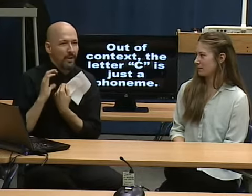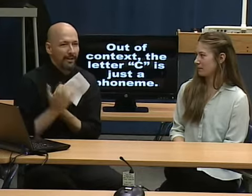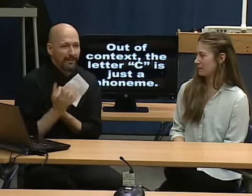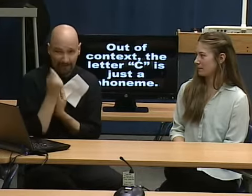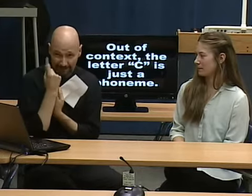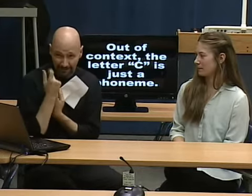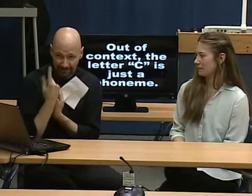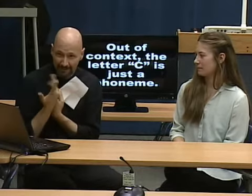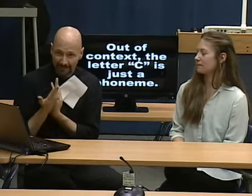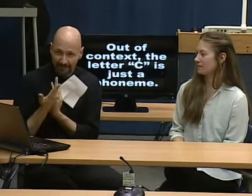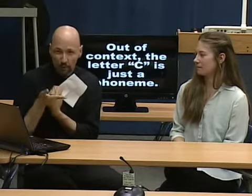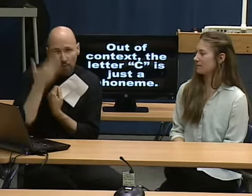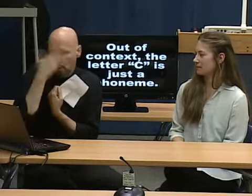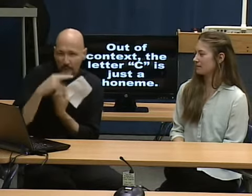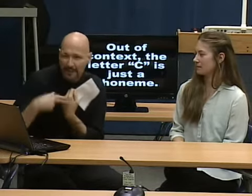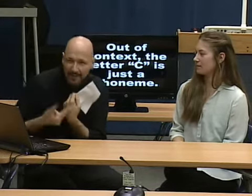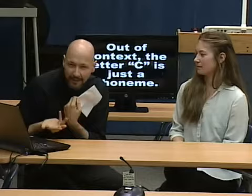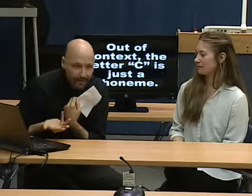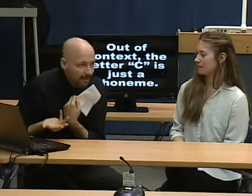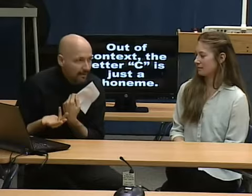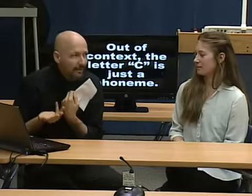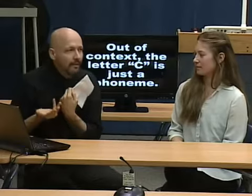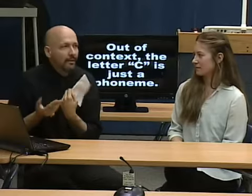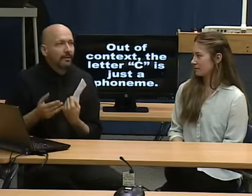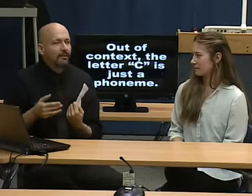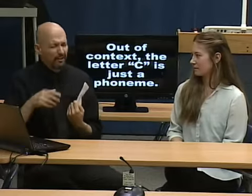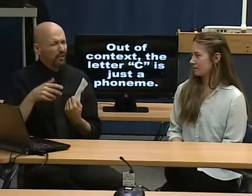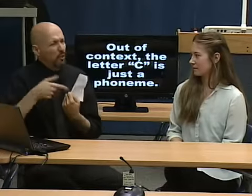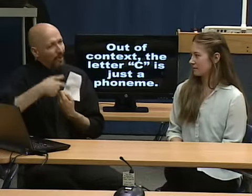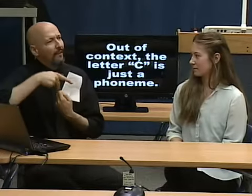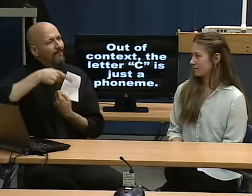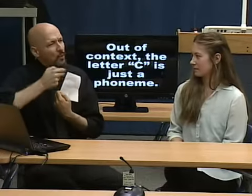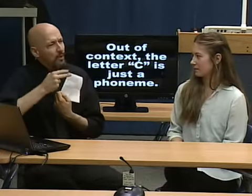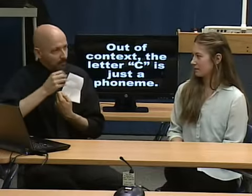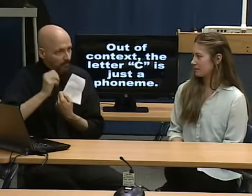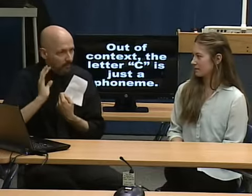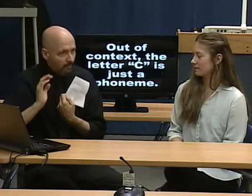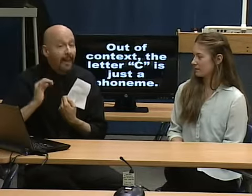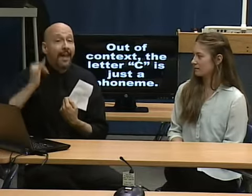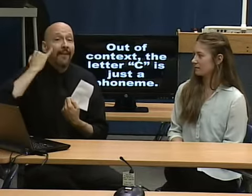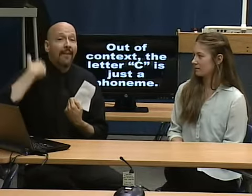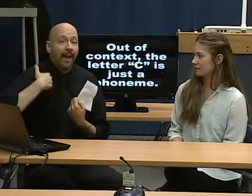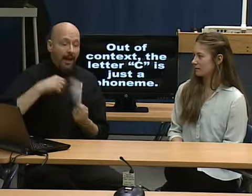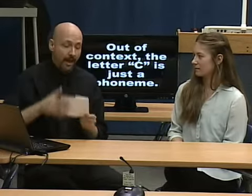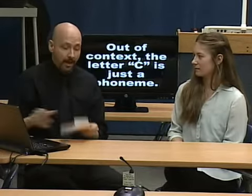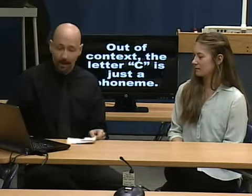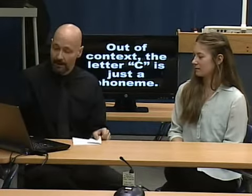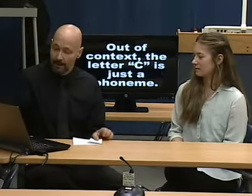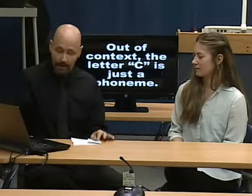It's not a C. Understand? You don't know what this is. This is a phoneme. If I have...